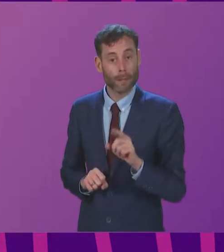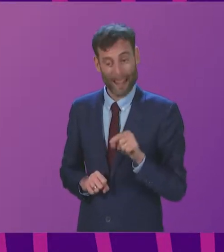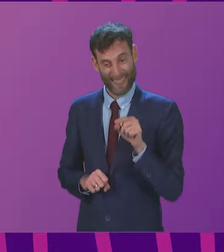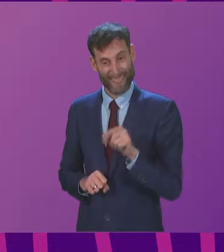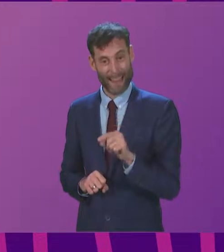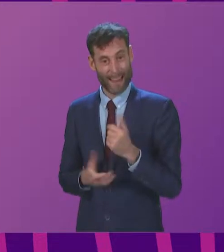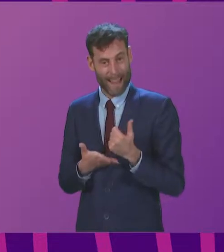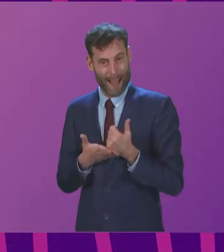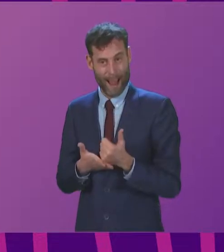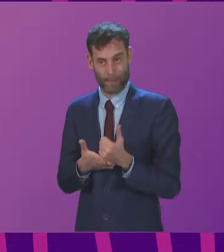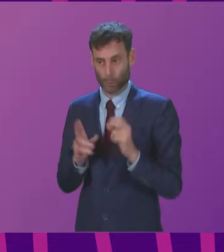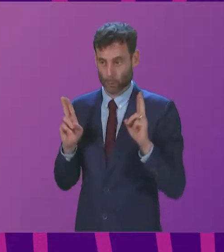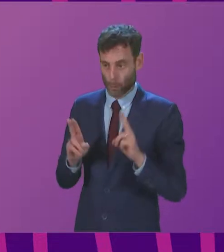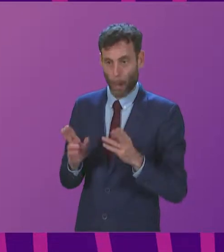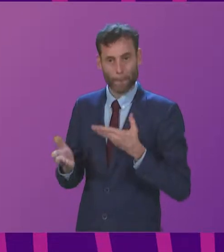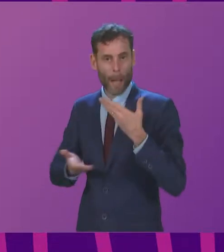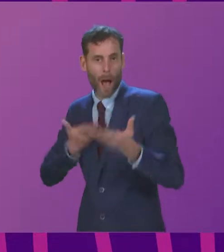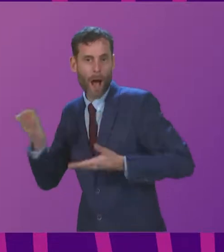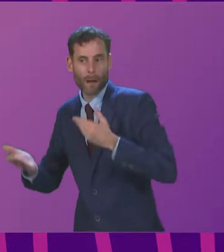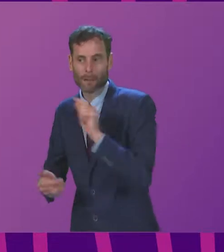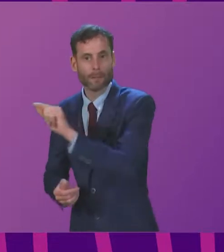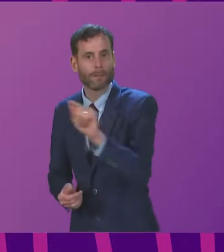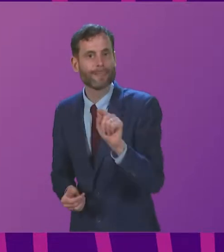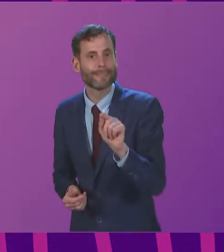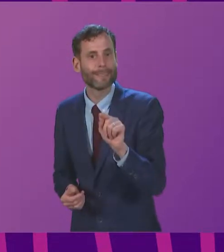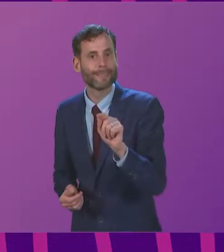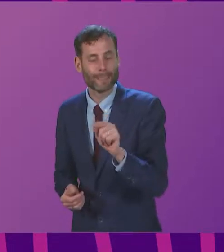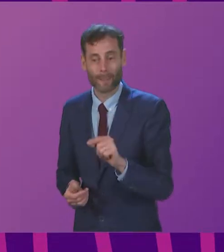risk of inadvertently passing the virus on even if you do not have symptoms.